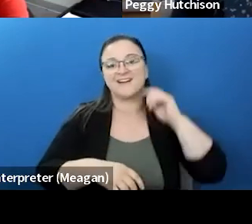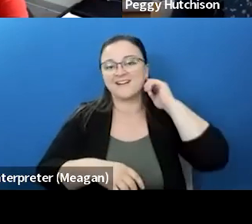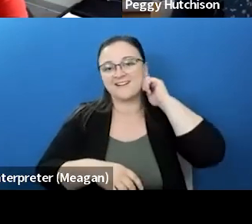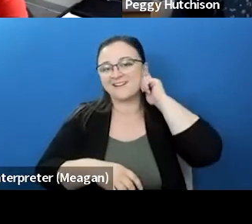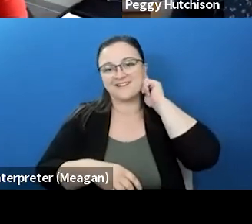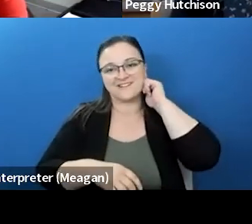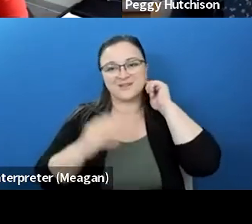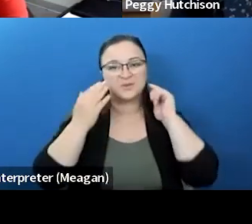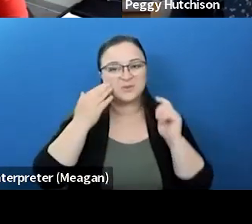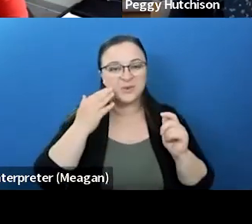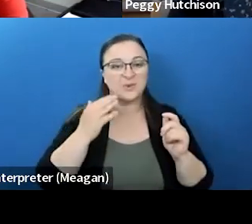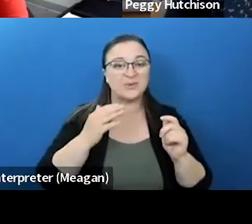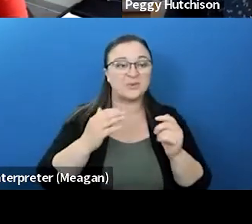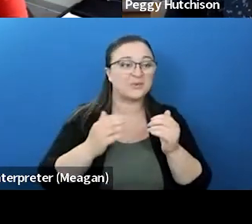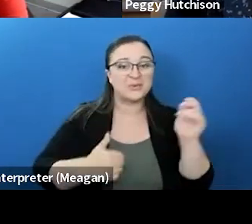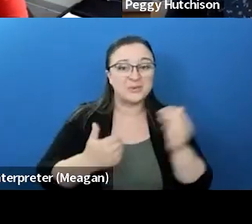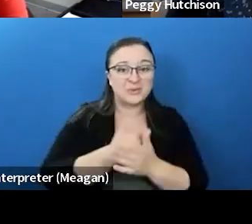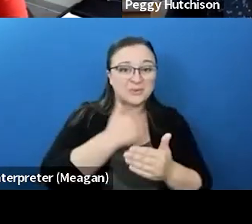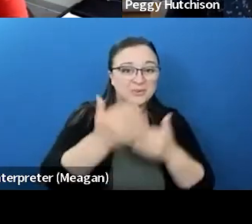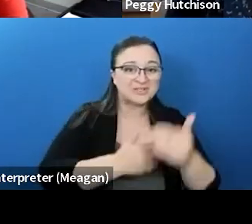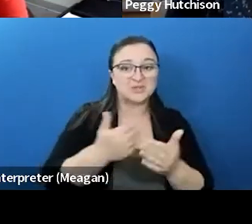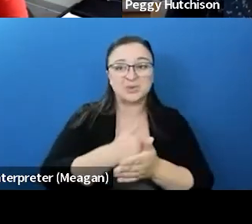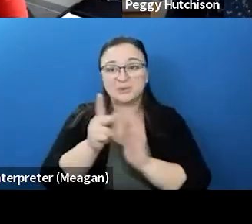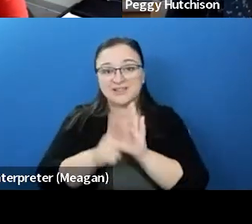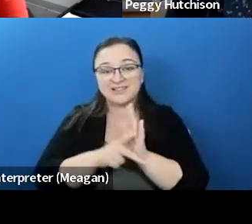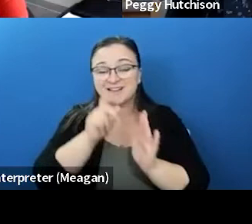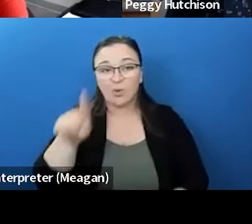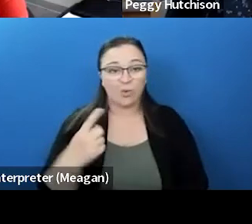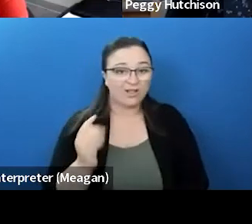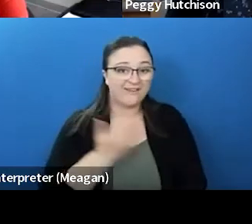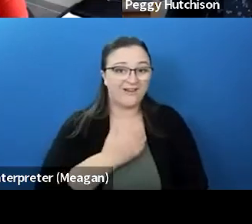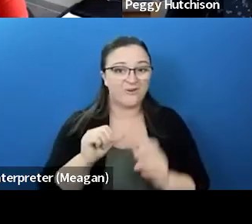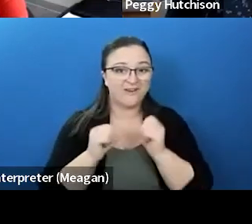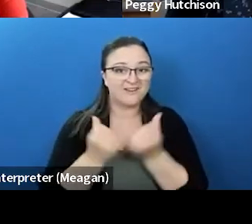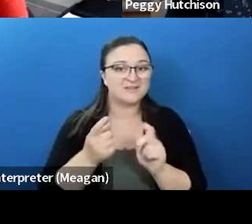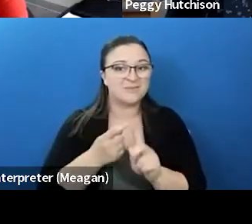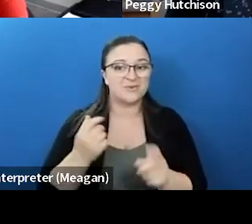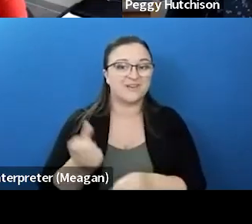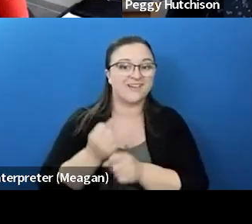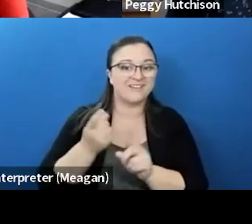Here's the updated policy, but it wasn't only within our agency. We also were getting it from our funders, so